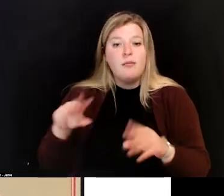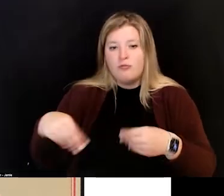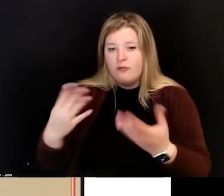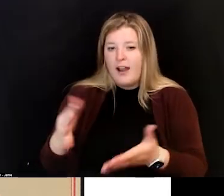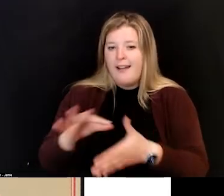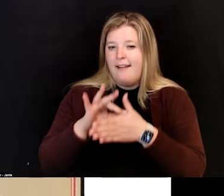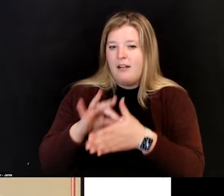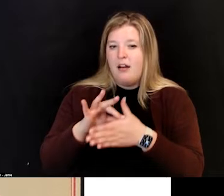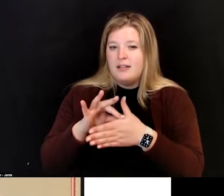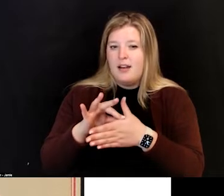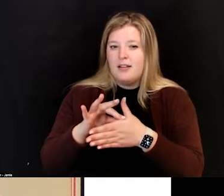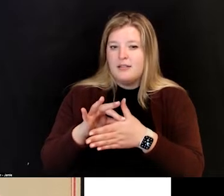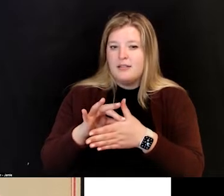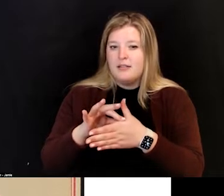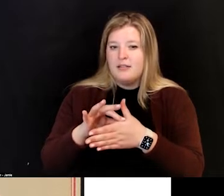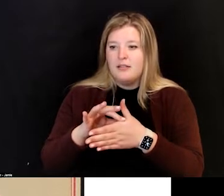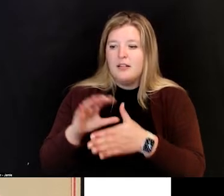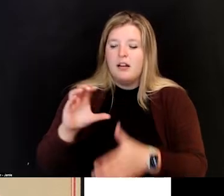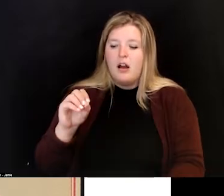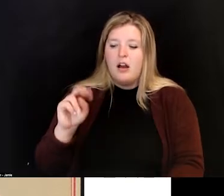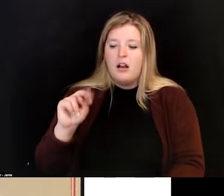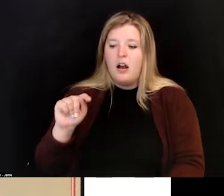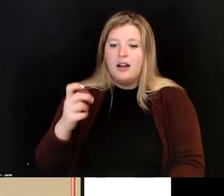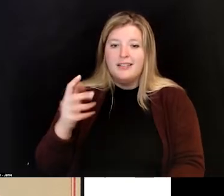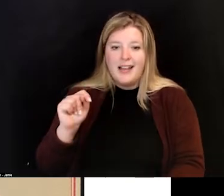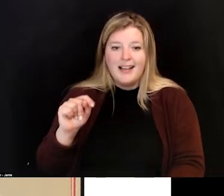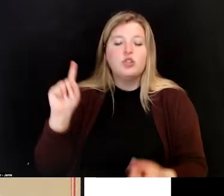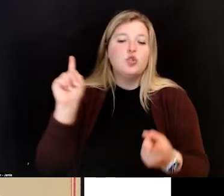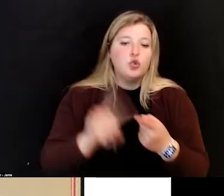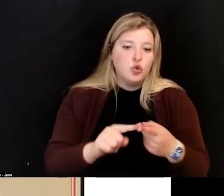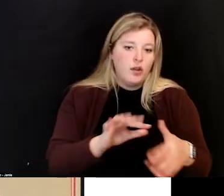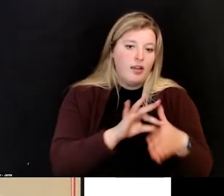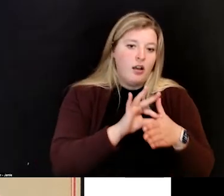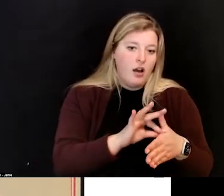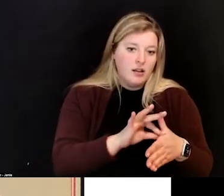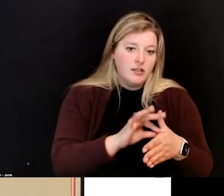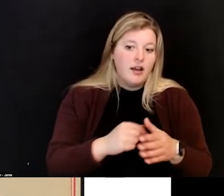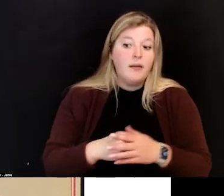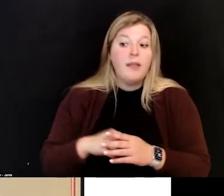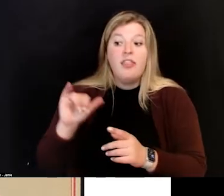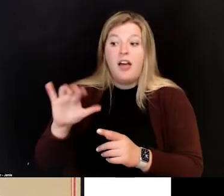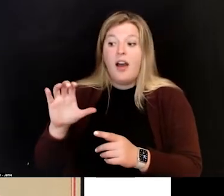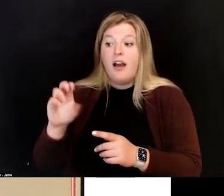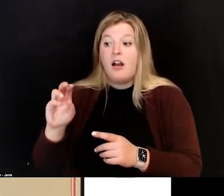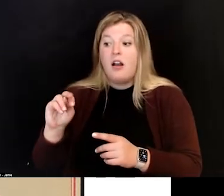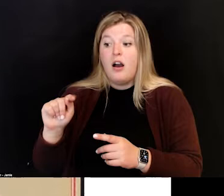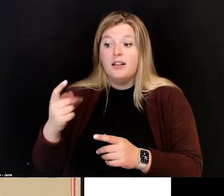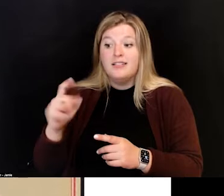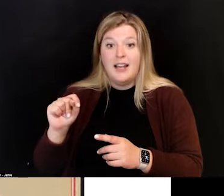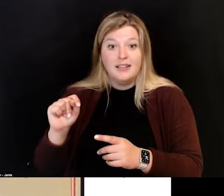to the content that is generated. And when that context, that purpose is provided,